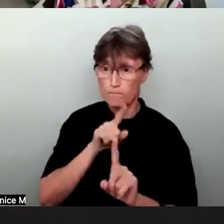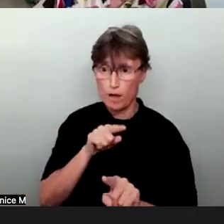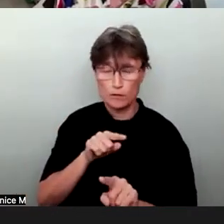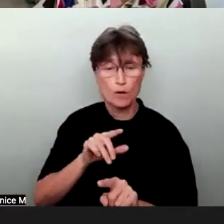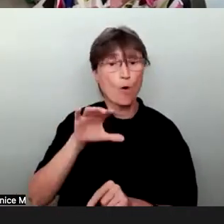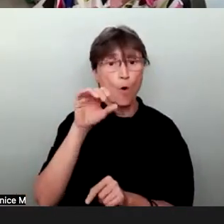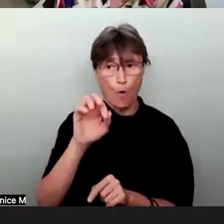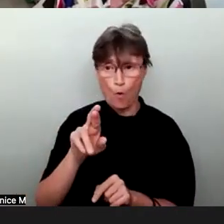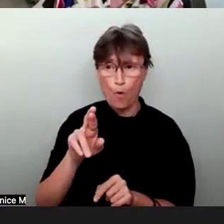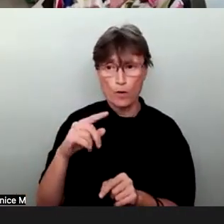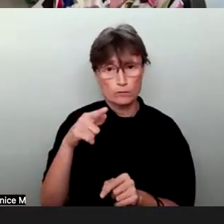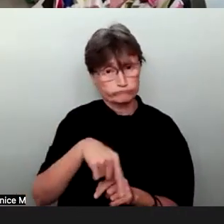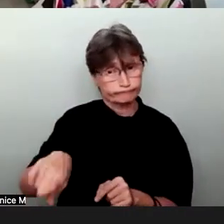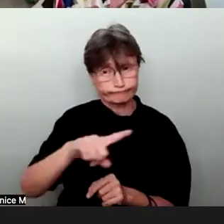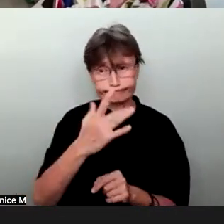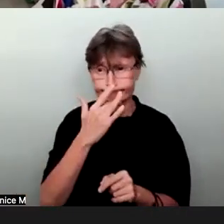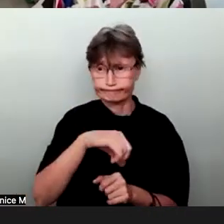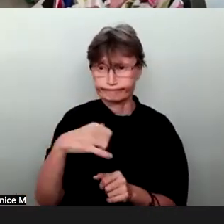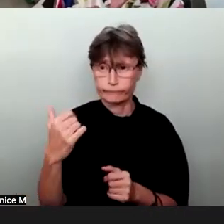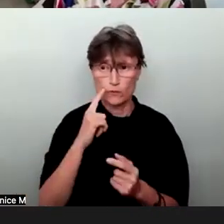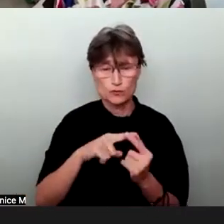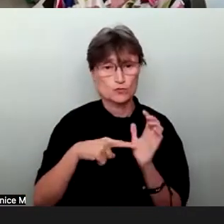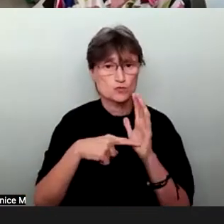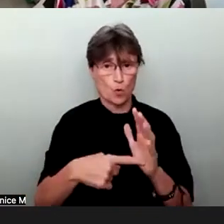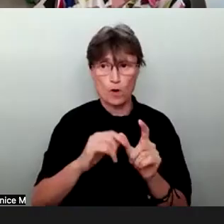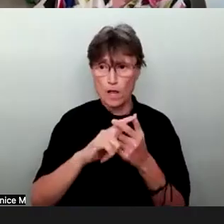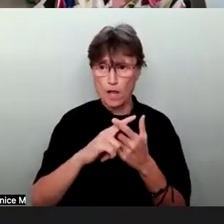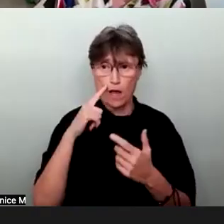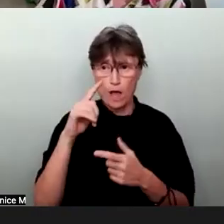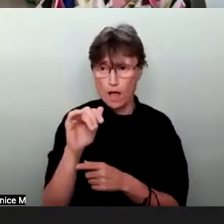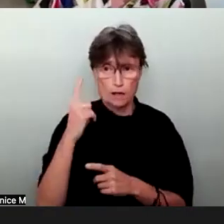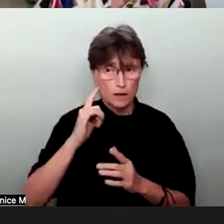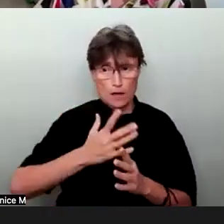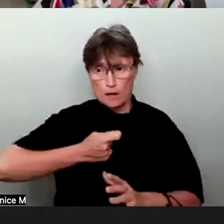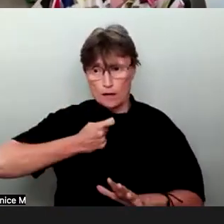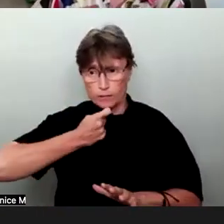questions verbally, you can submit an audio or video recording of yourself,